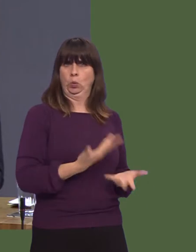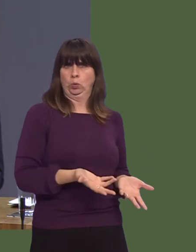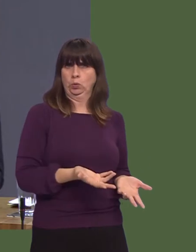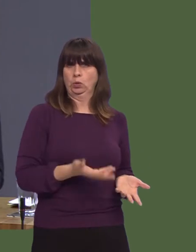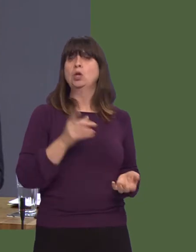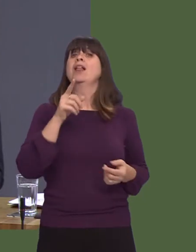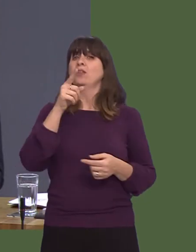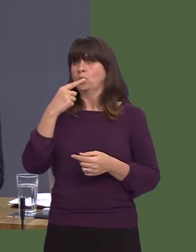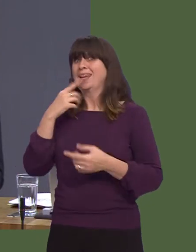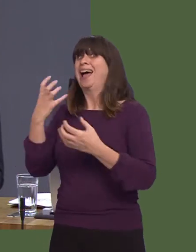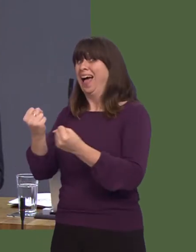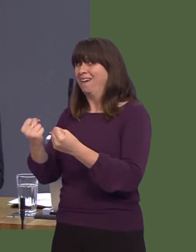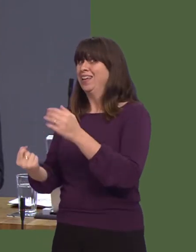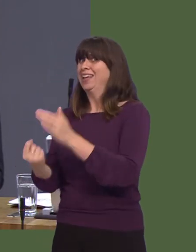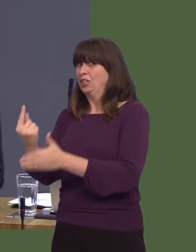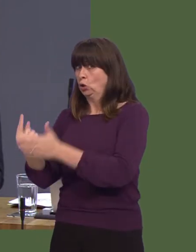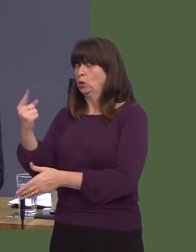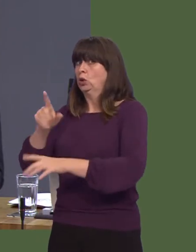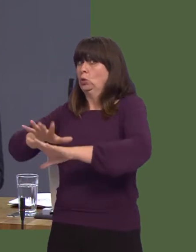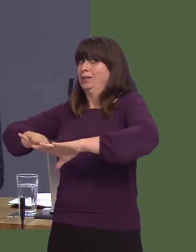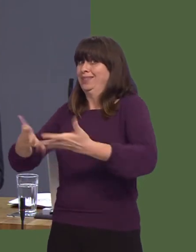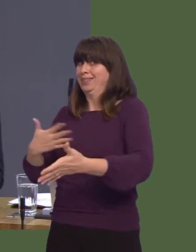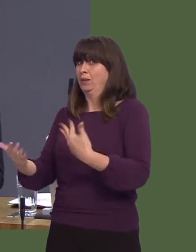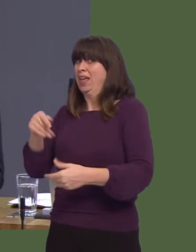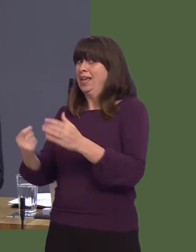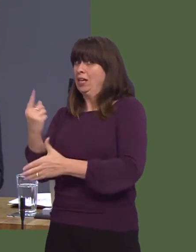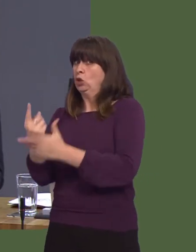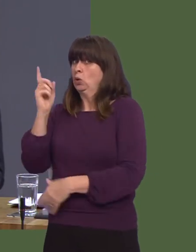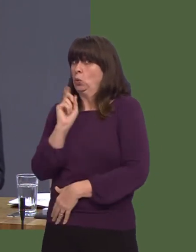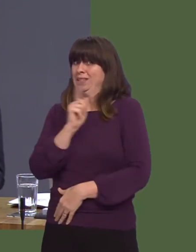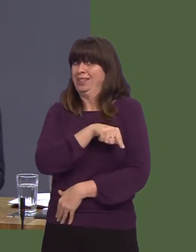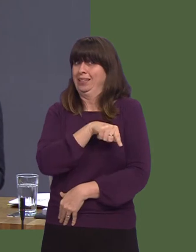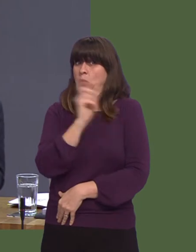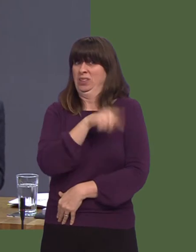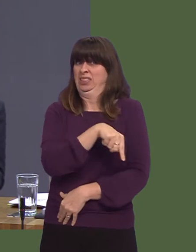and you did deal with them. Now, you haven't explained to us what those issues were, how